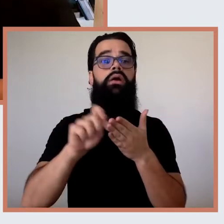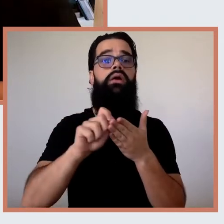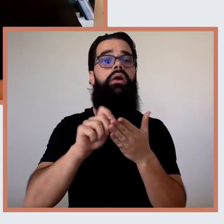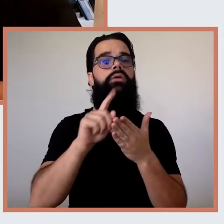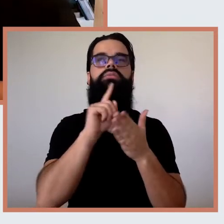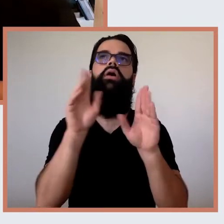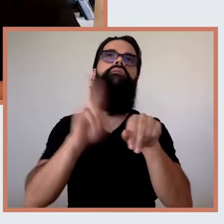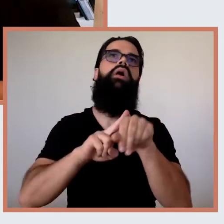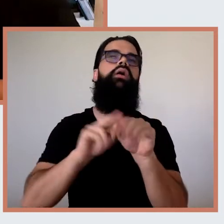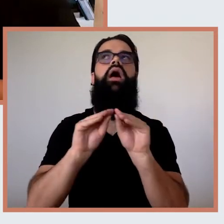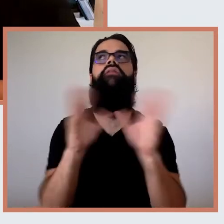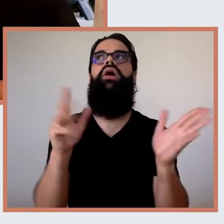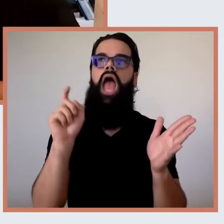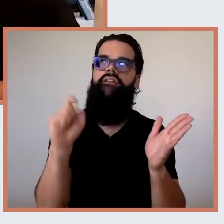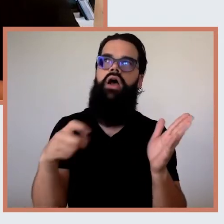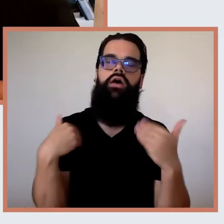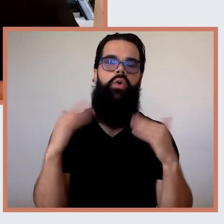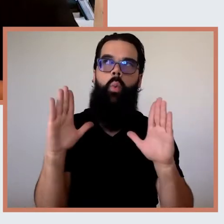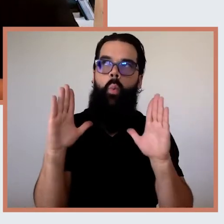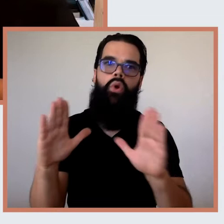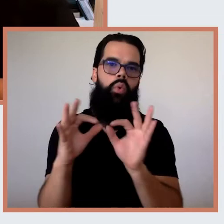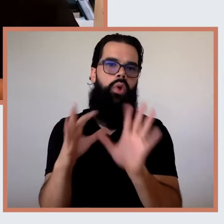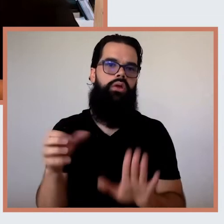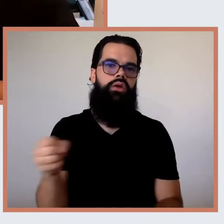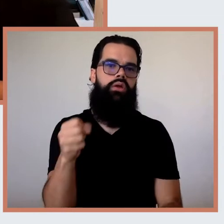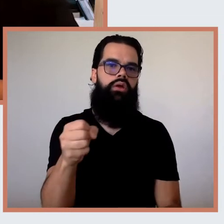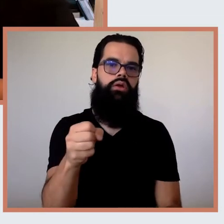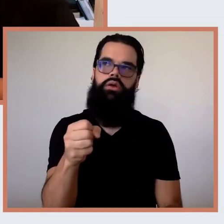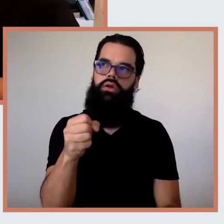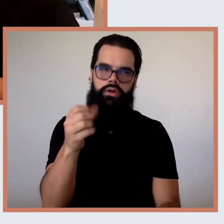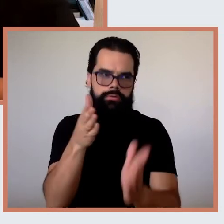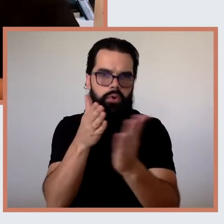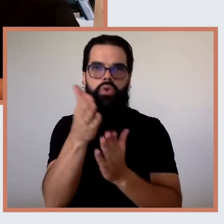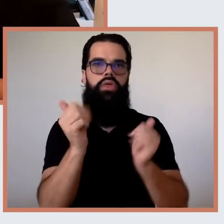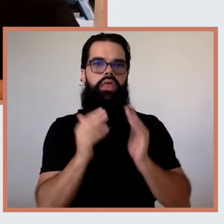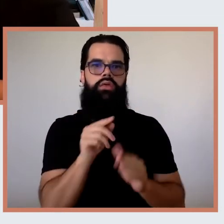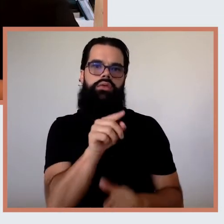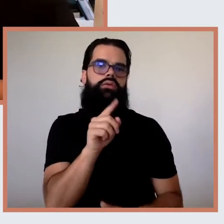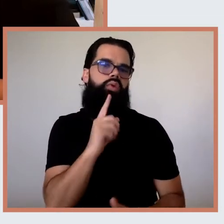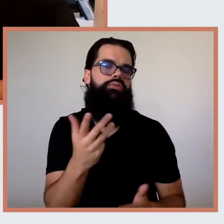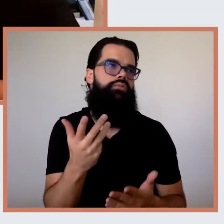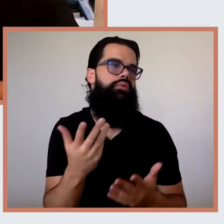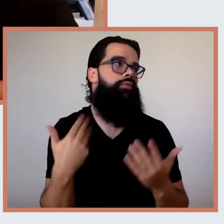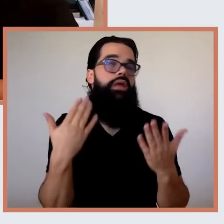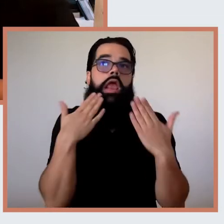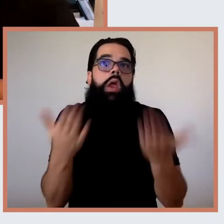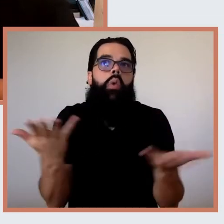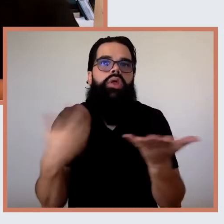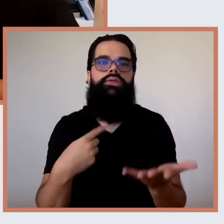well obviously what you want is you want a great interpreter who would say through the actor, I can't,